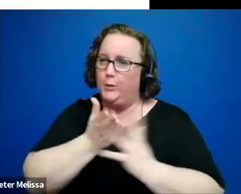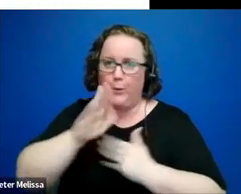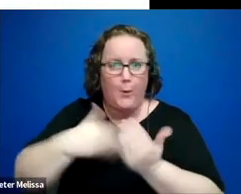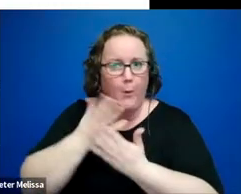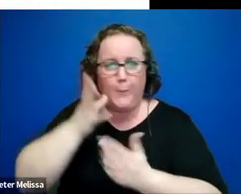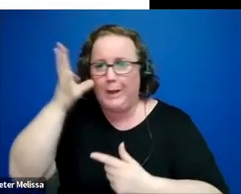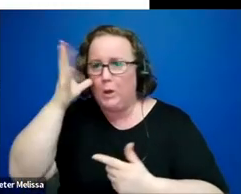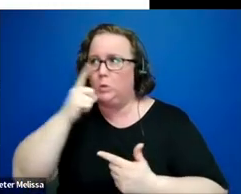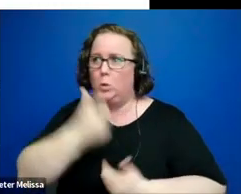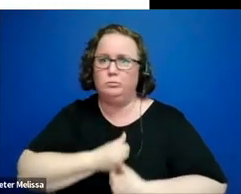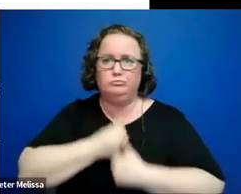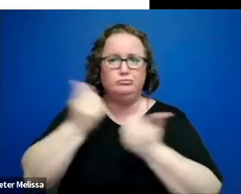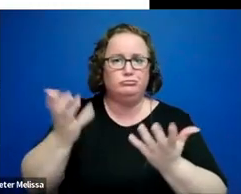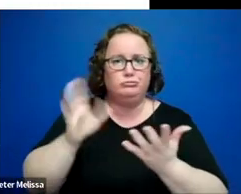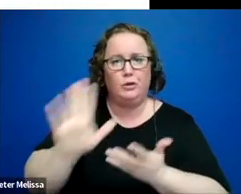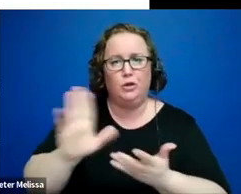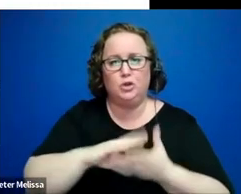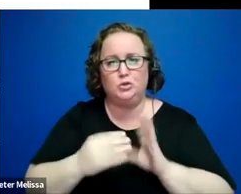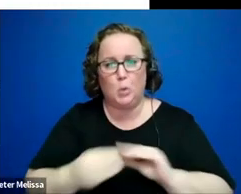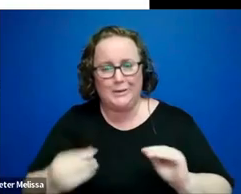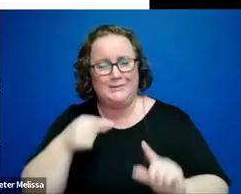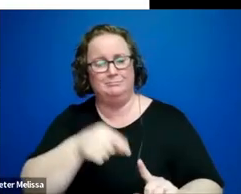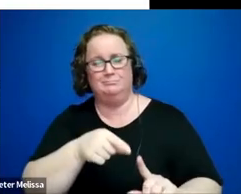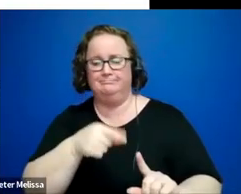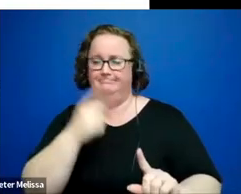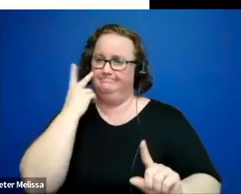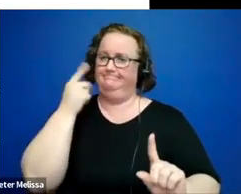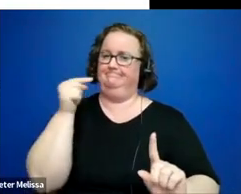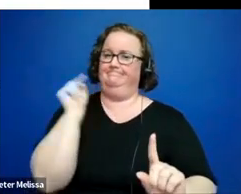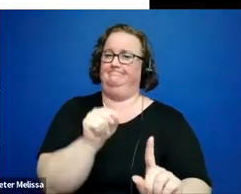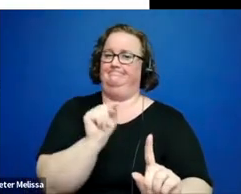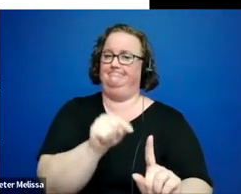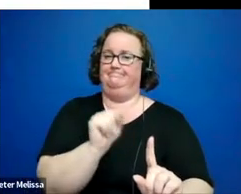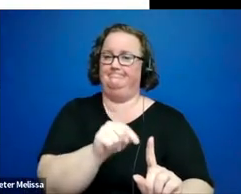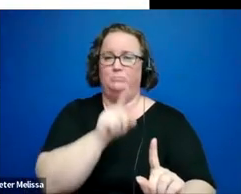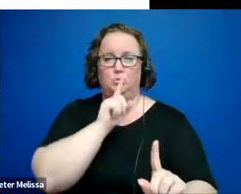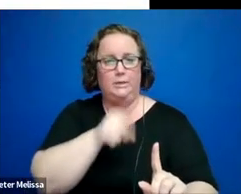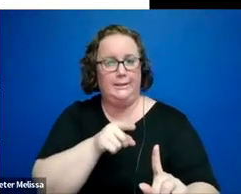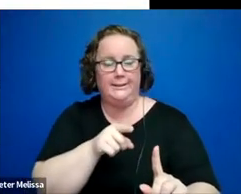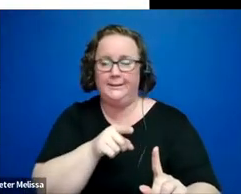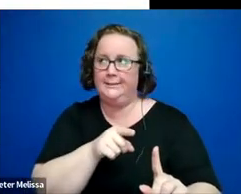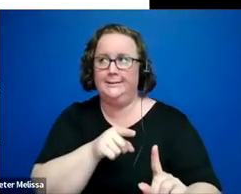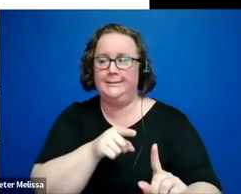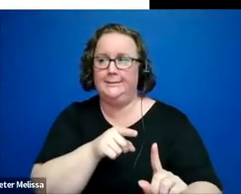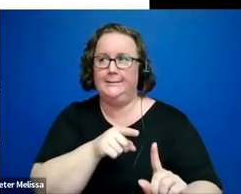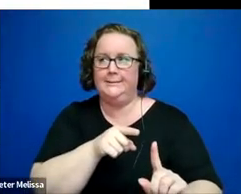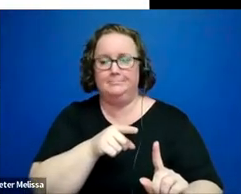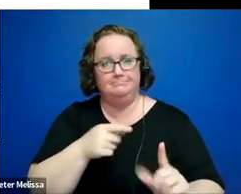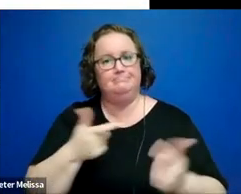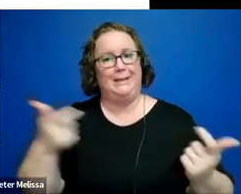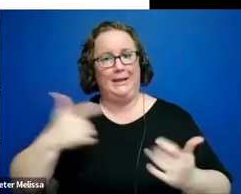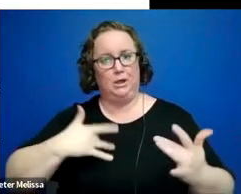stories with us this very very real concern about